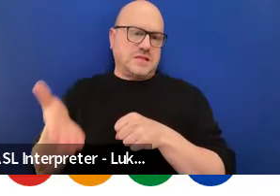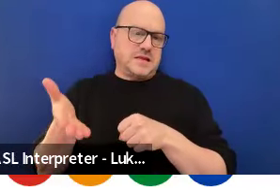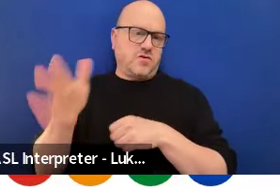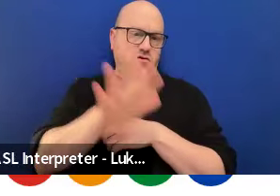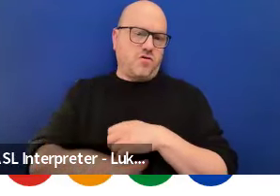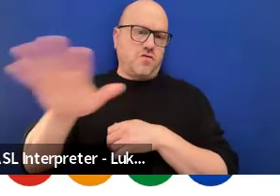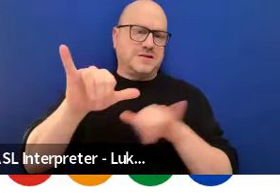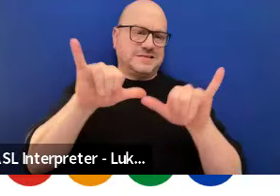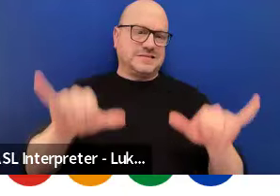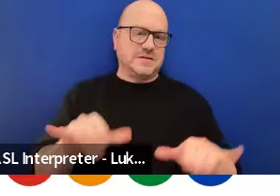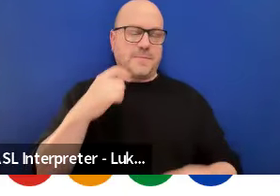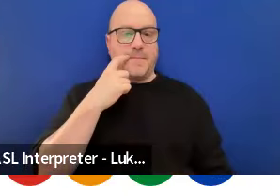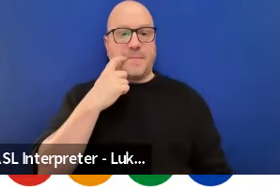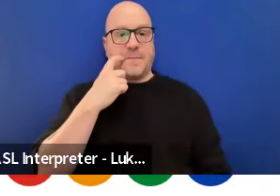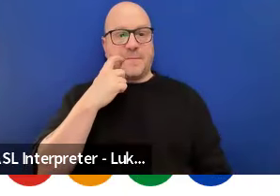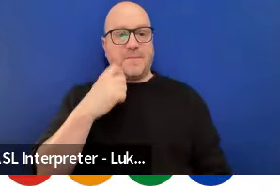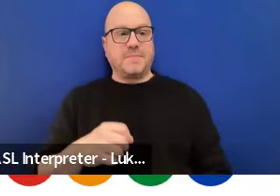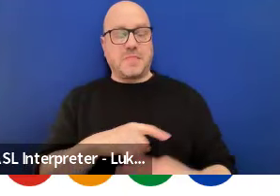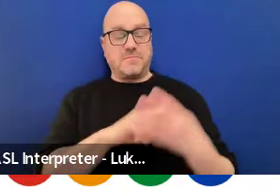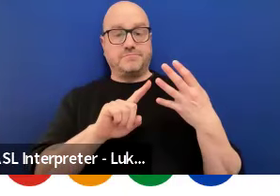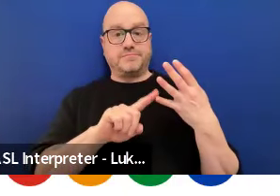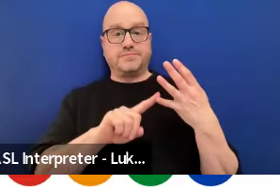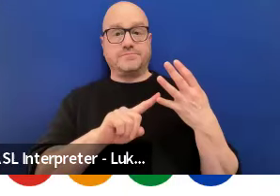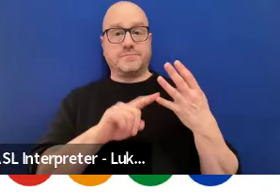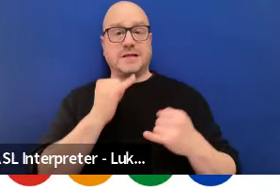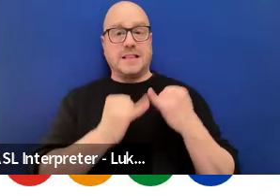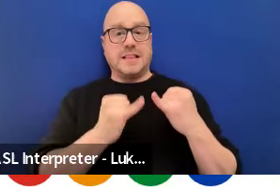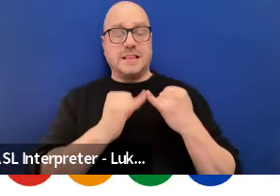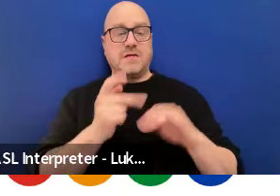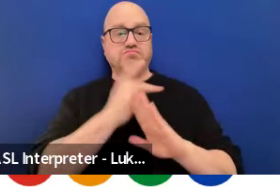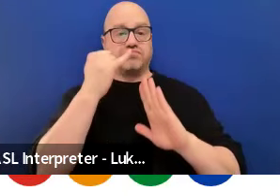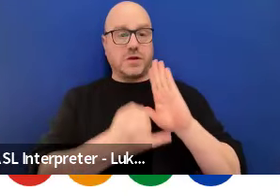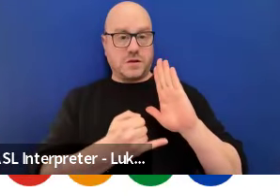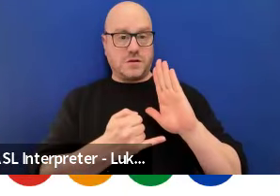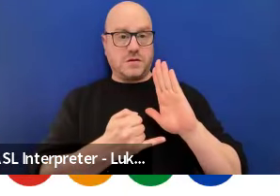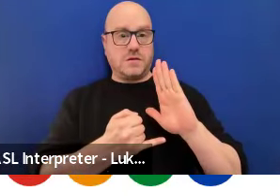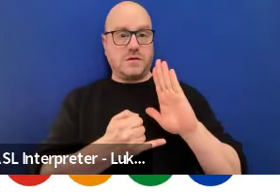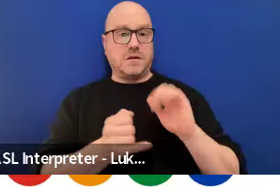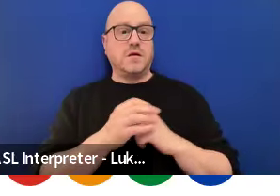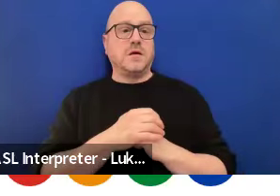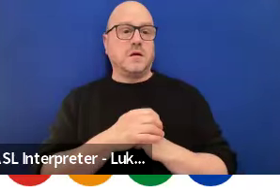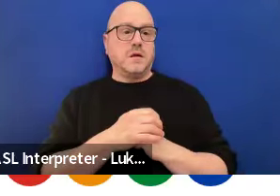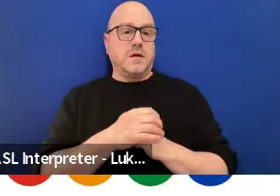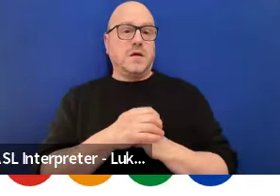STOPS THROUGHOUT THE SYSTEM.